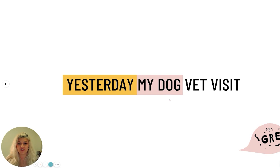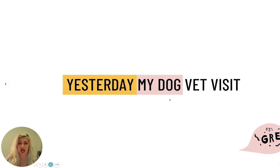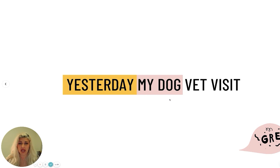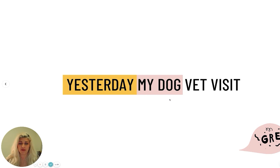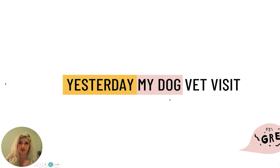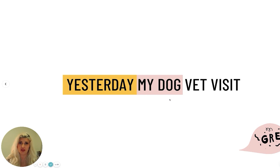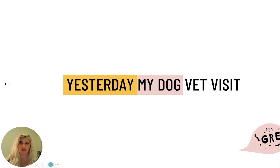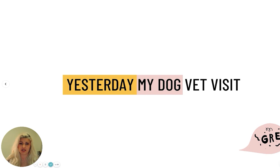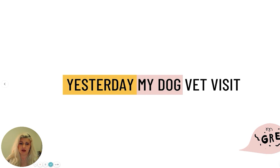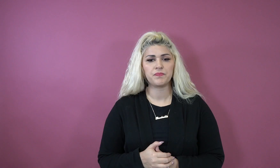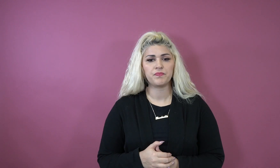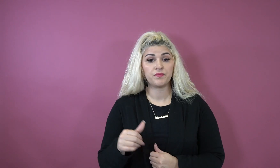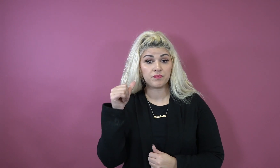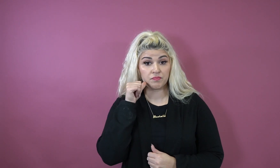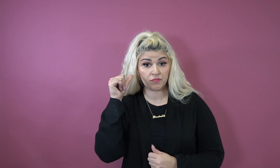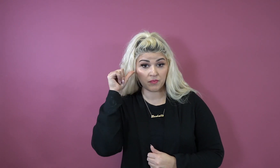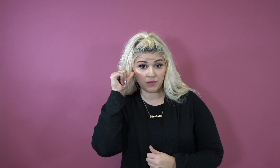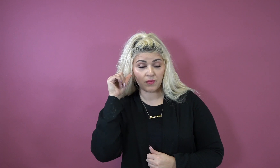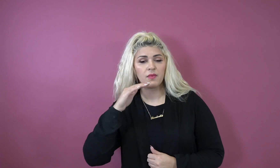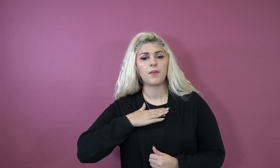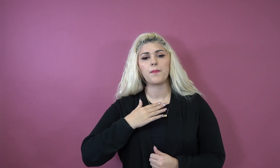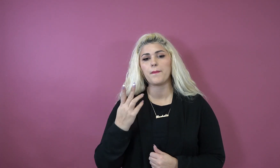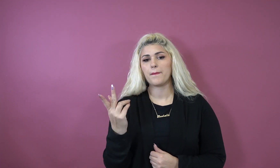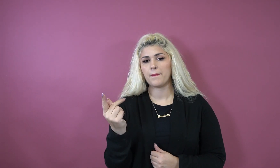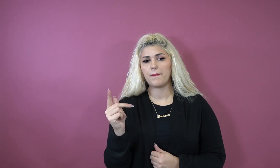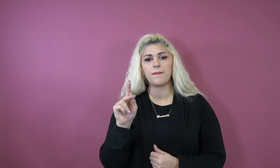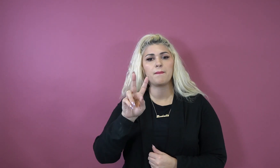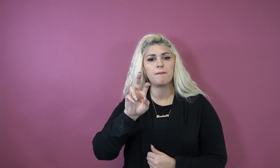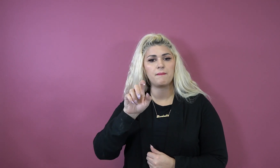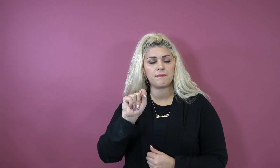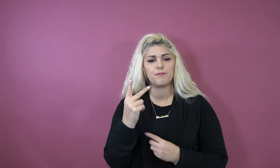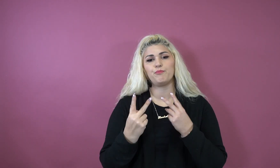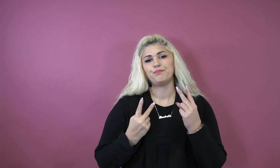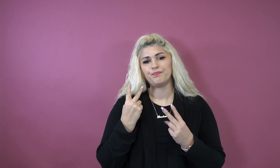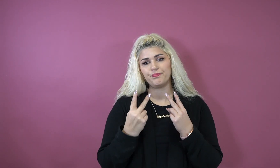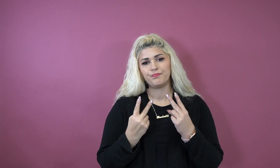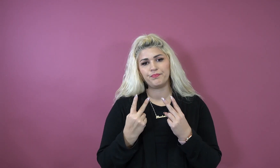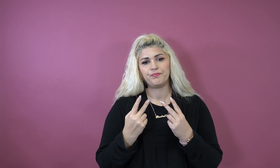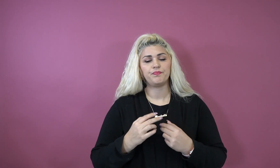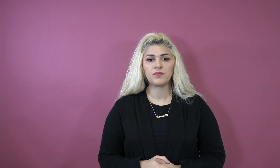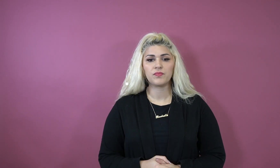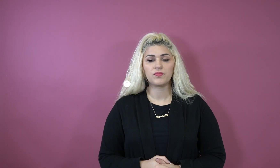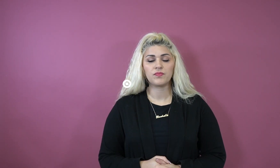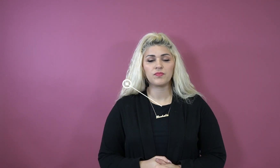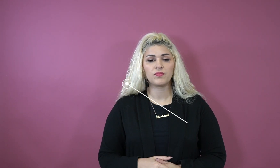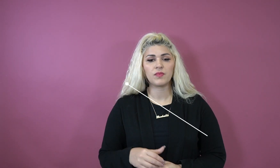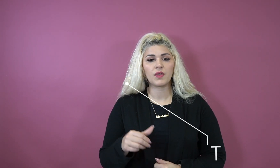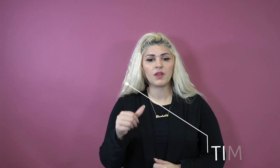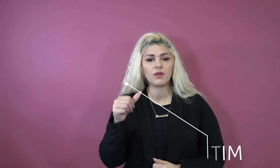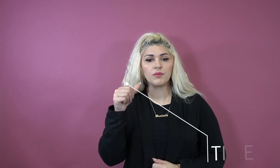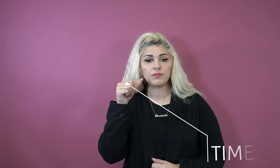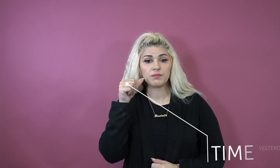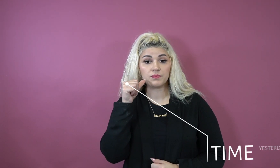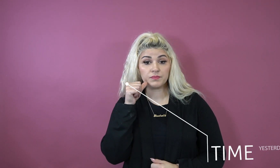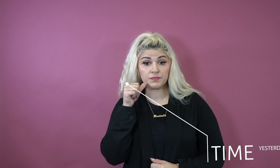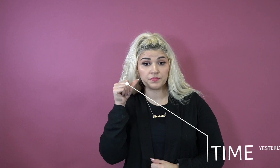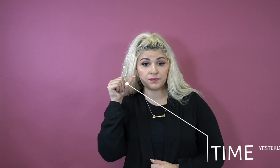Time, then the topic. Let's go to the next sentence. Alligator, they fascinating.